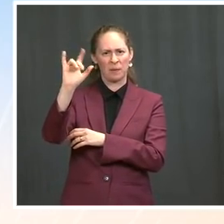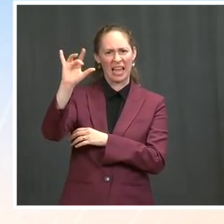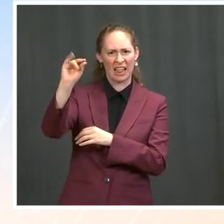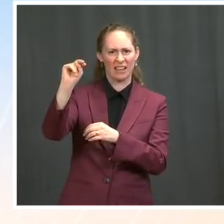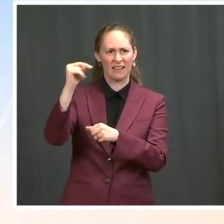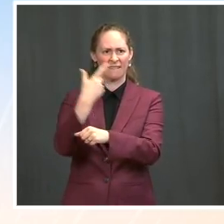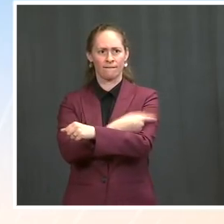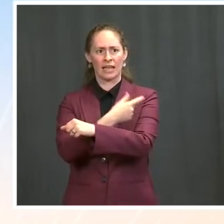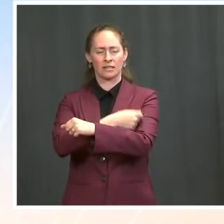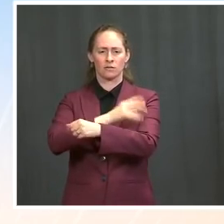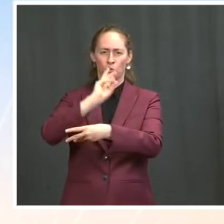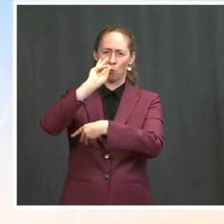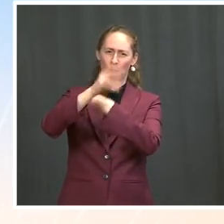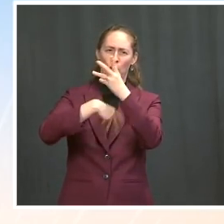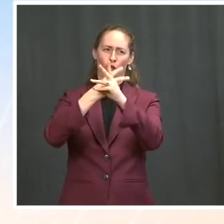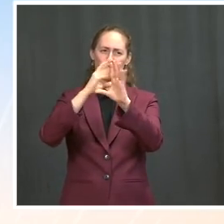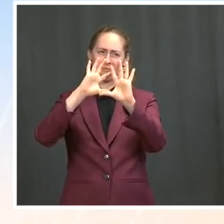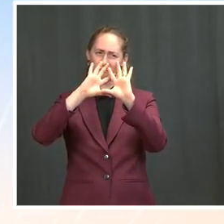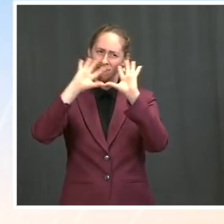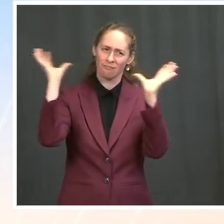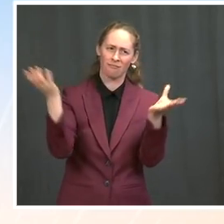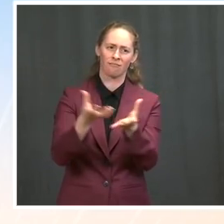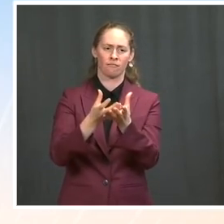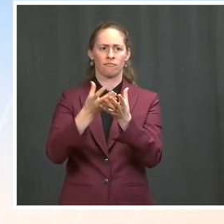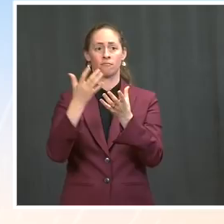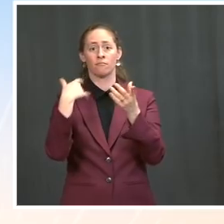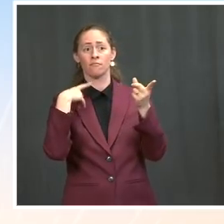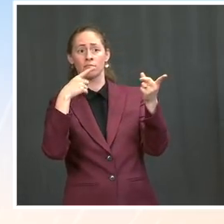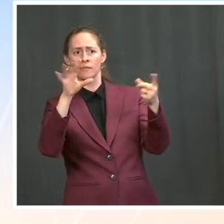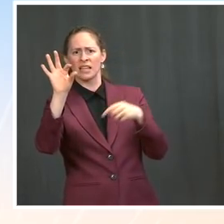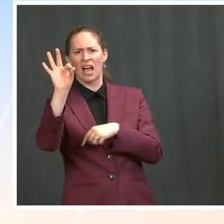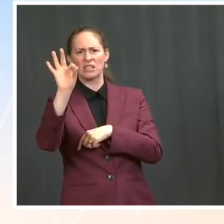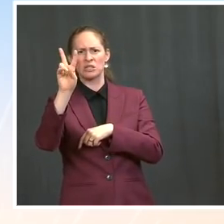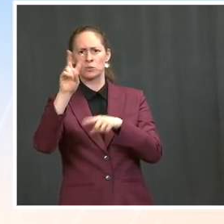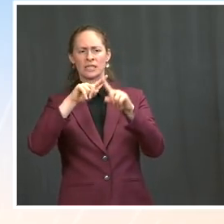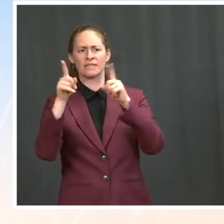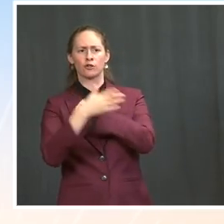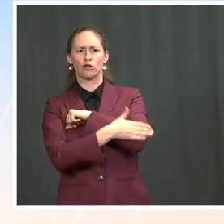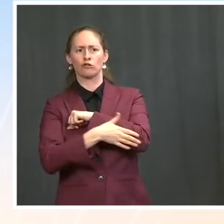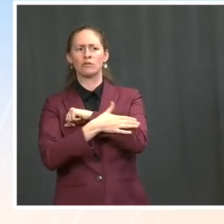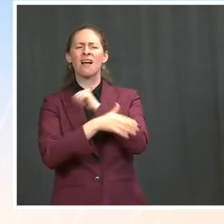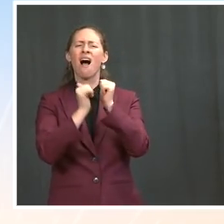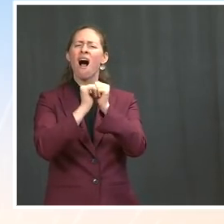and the 92 countries, working through COVAX for 75 percent of it, who are the lowest-